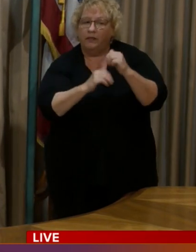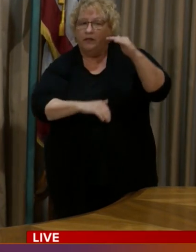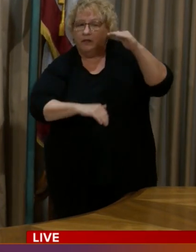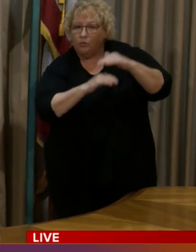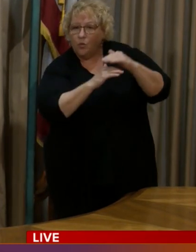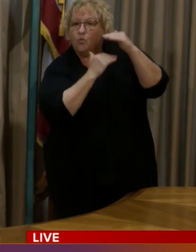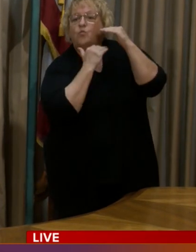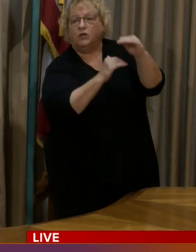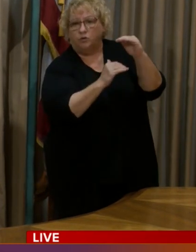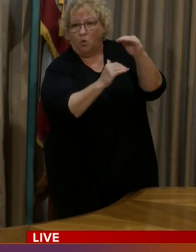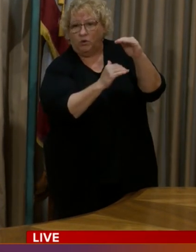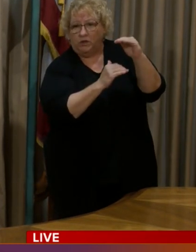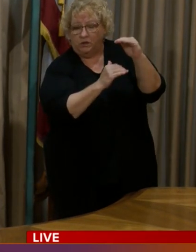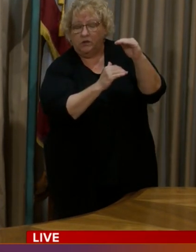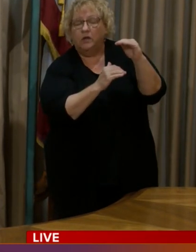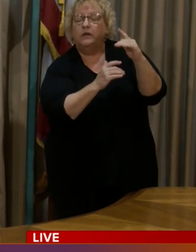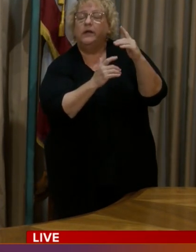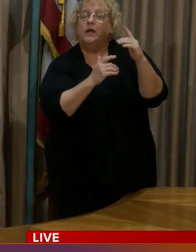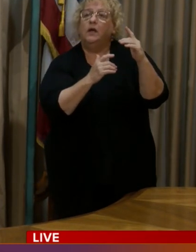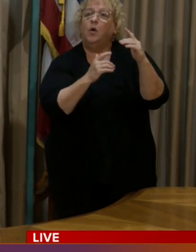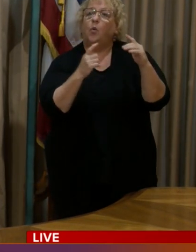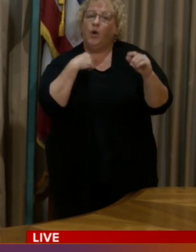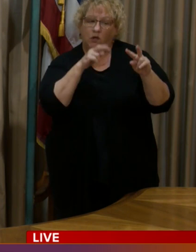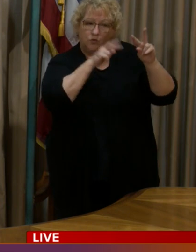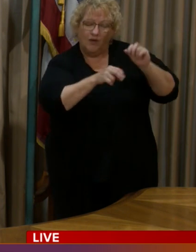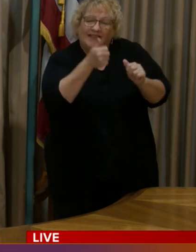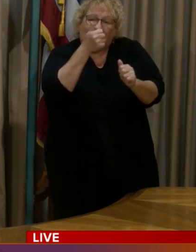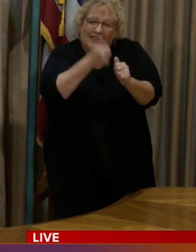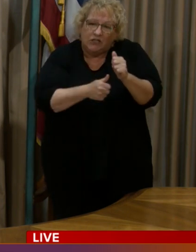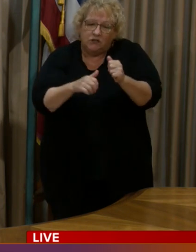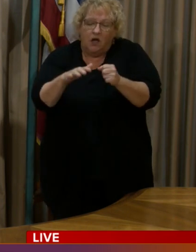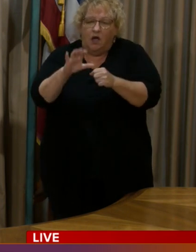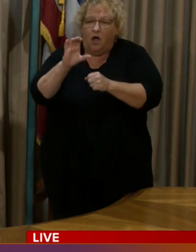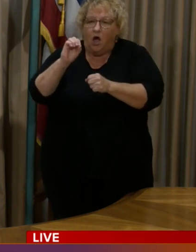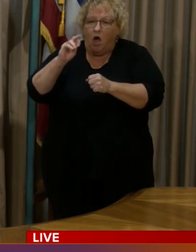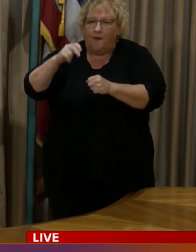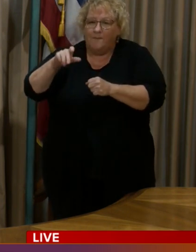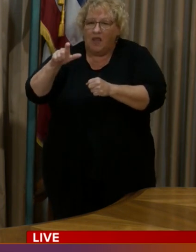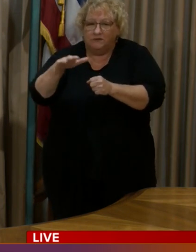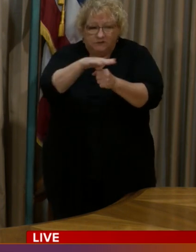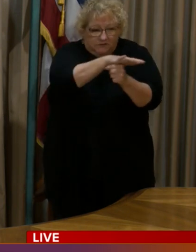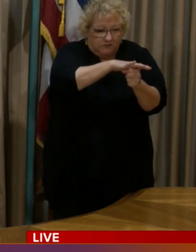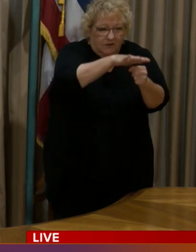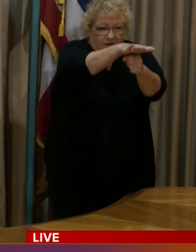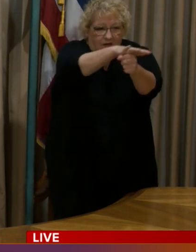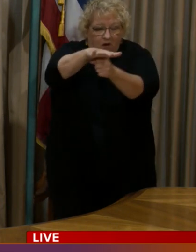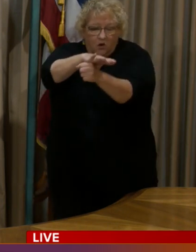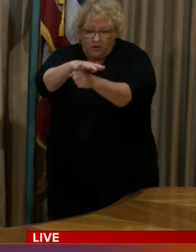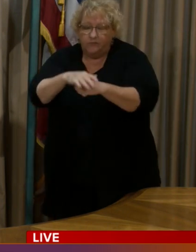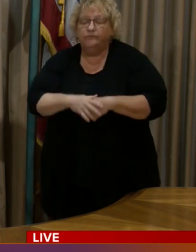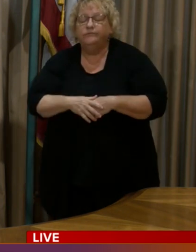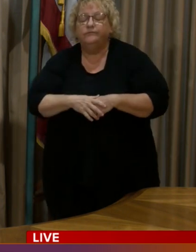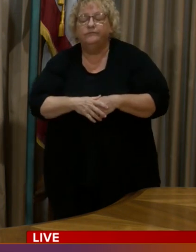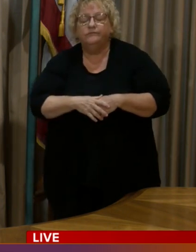DEPARTMENT OF HEALTH PROVIDES THE THRESHOLDS FOR US TO THEN ENGAGE IN DECISION MAKING WITHIN THE DEAL.